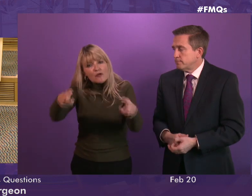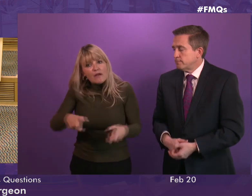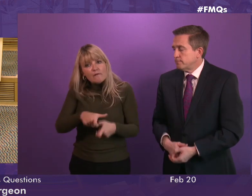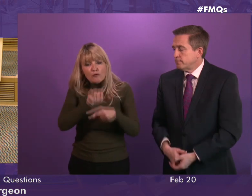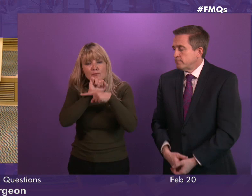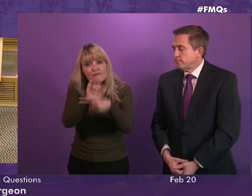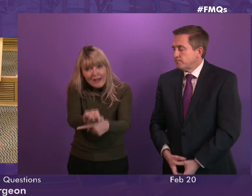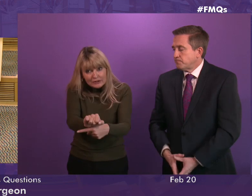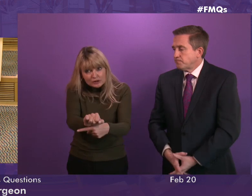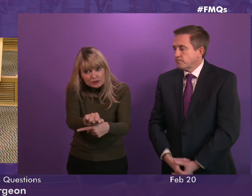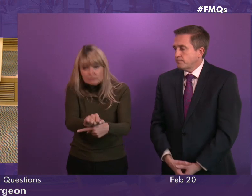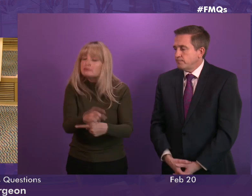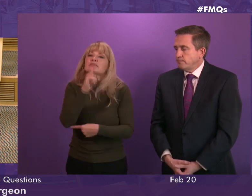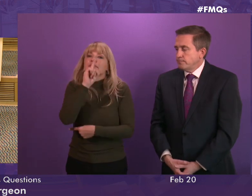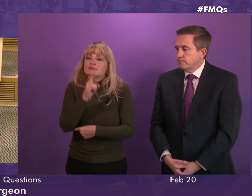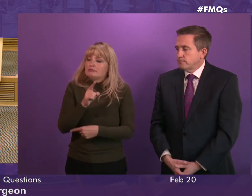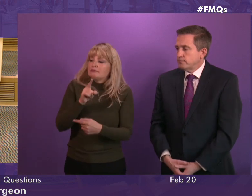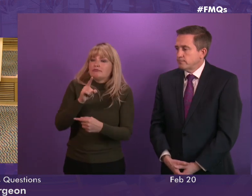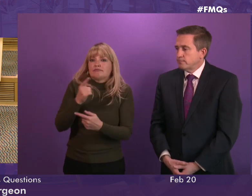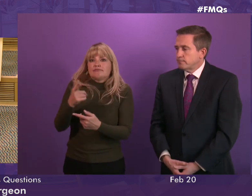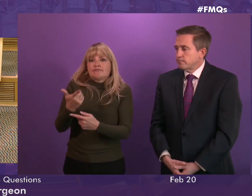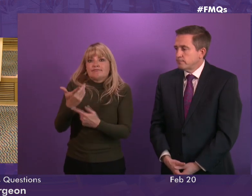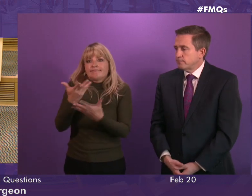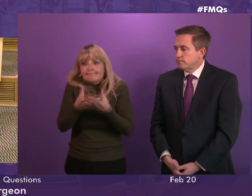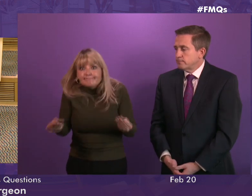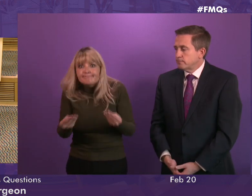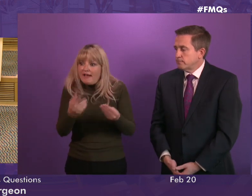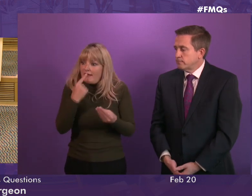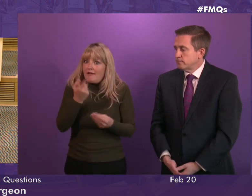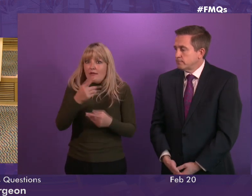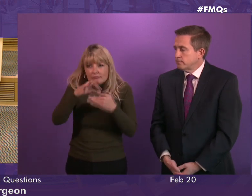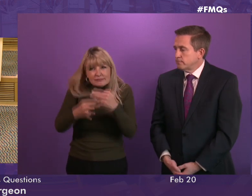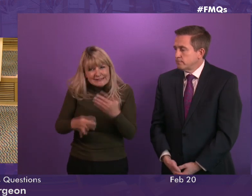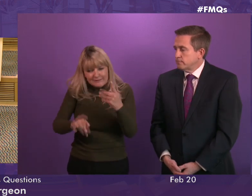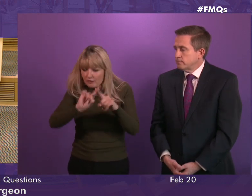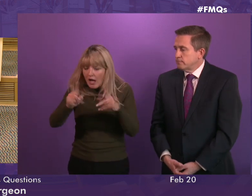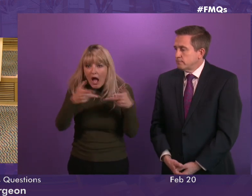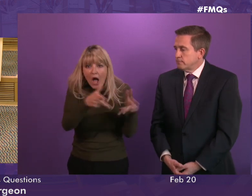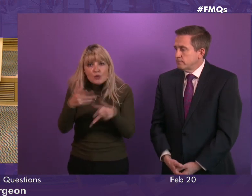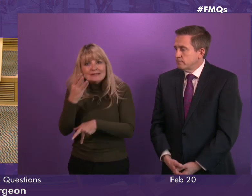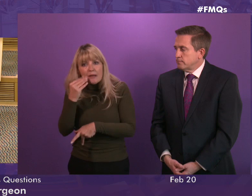Detection and Early Intervention of type 2 diabetes”, in which all those strands were deliberately included.